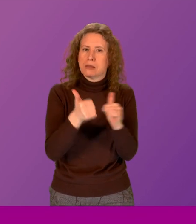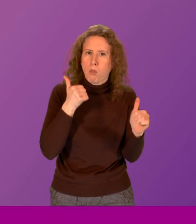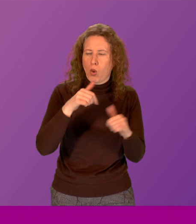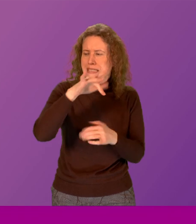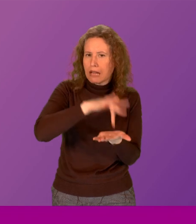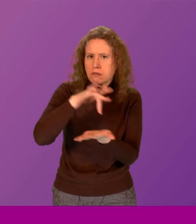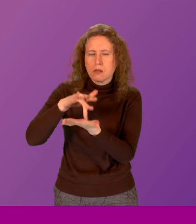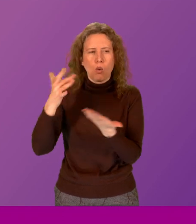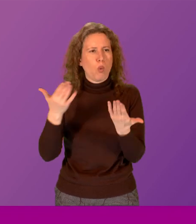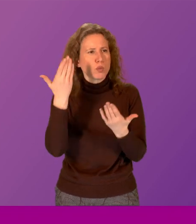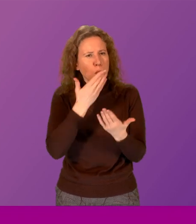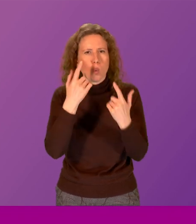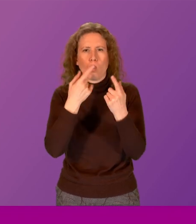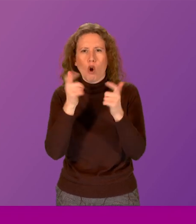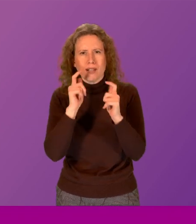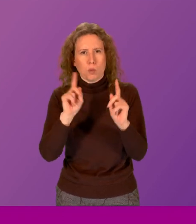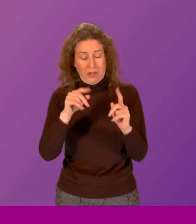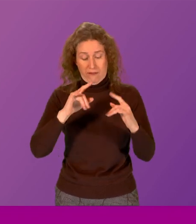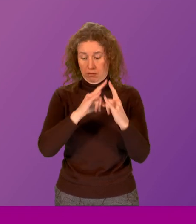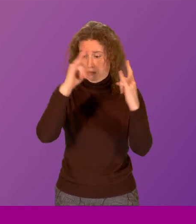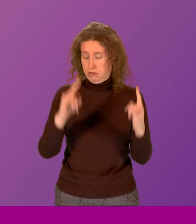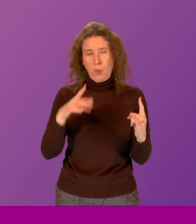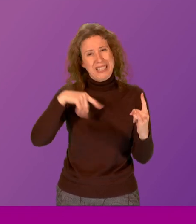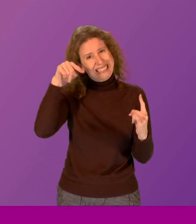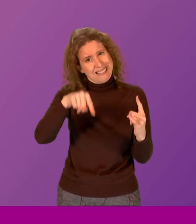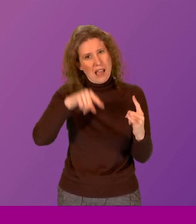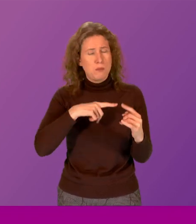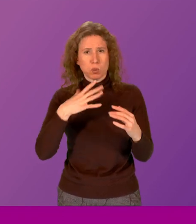are vital in supporting the physical and mental health of the nation. We will, of course,